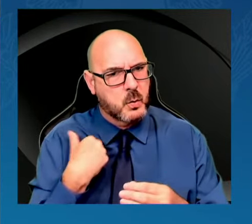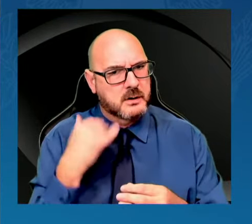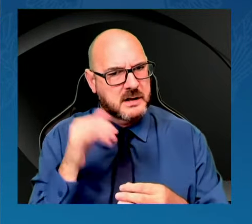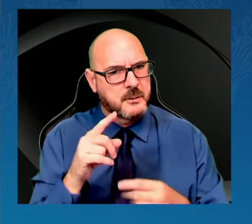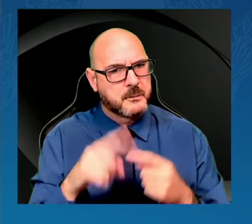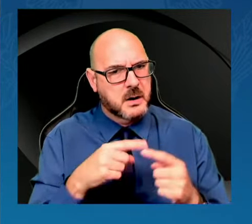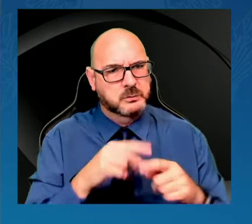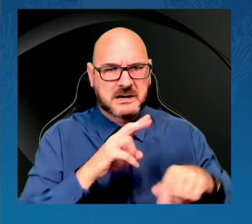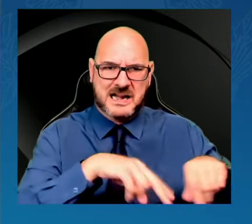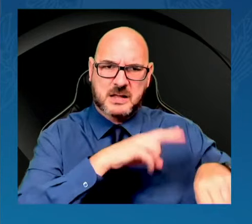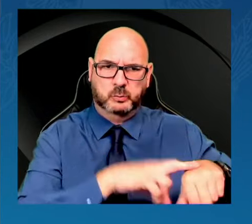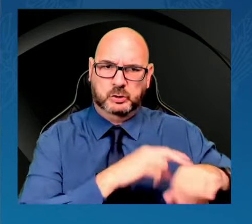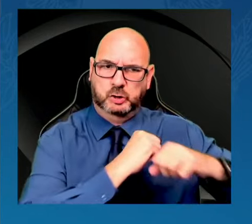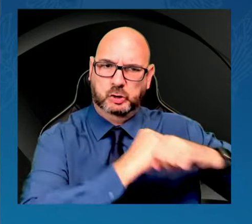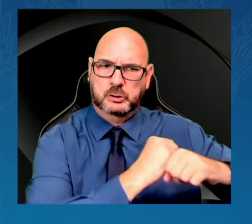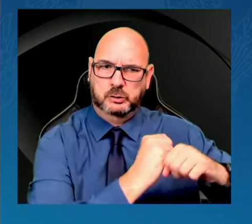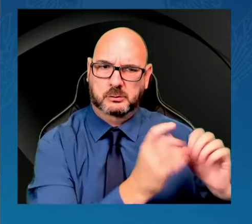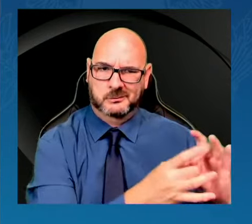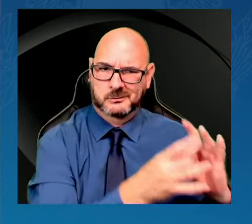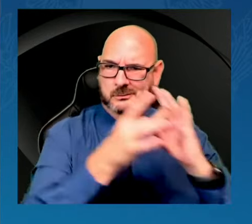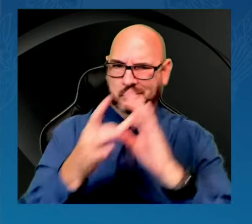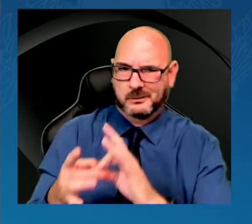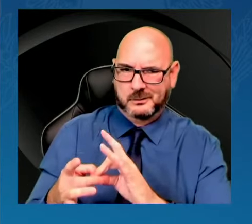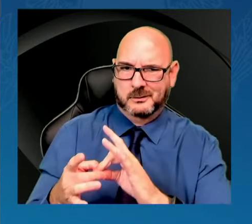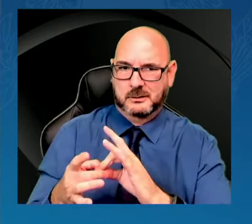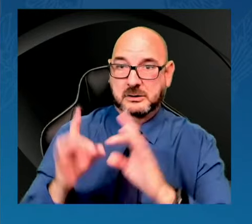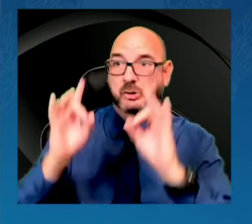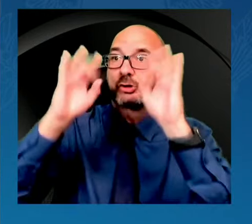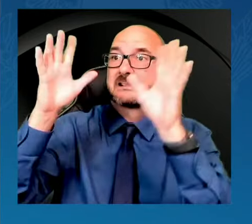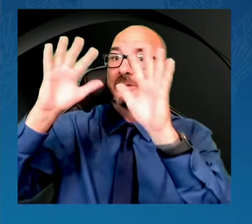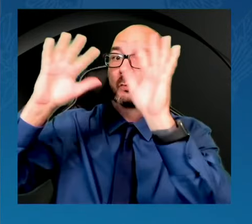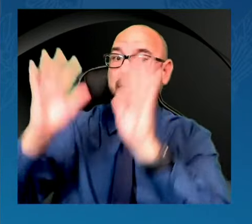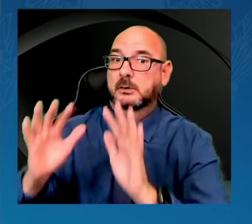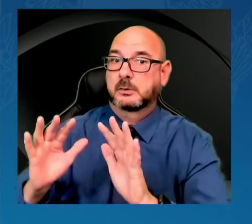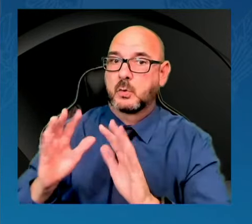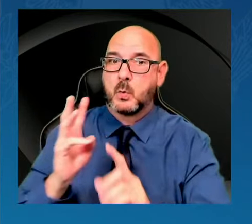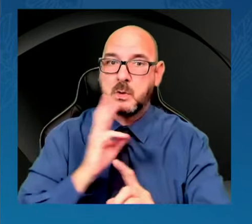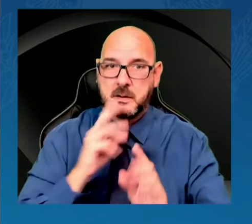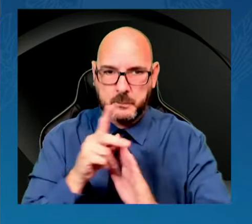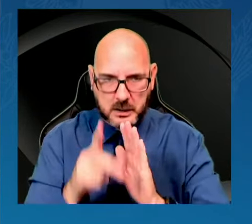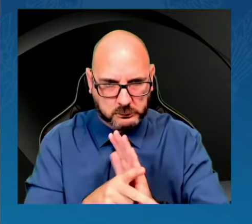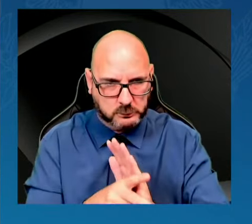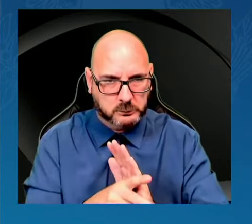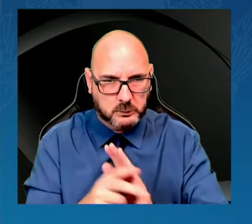between extreme climate, water policy, and national security. Just think about it.